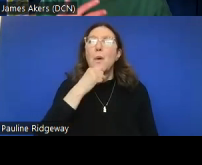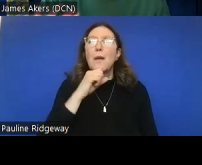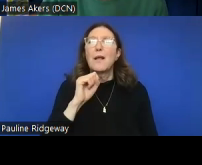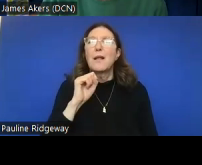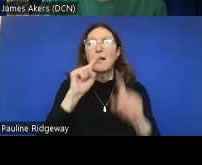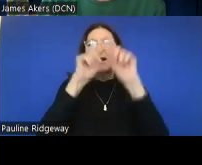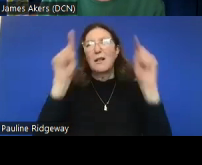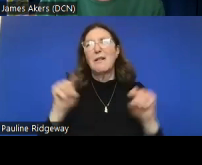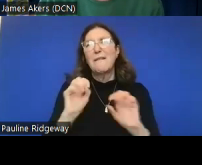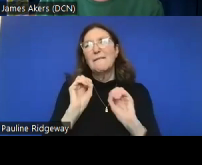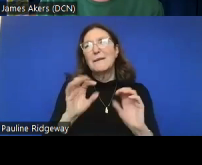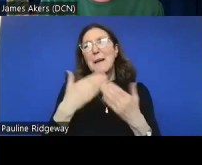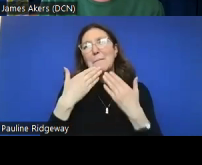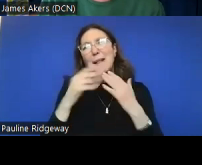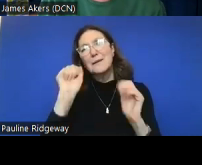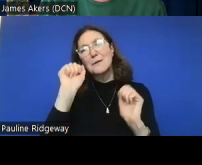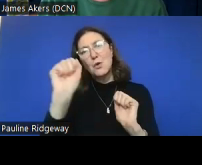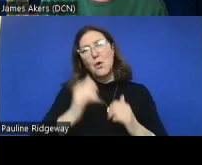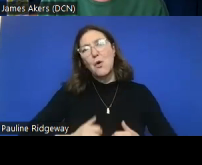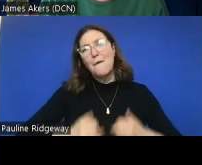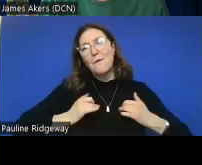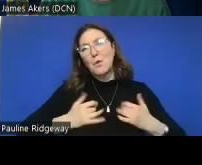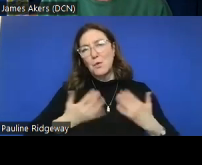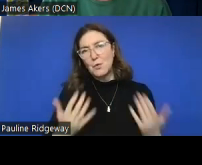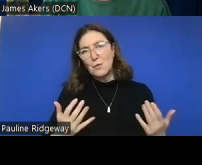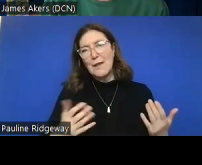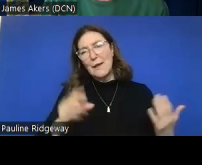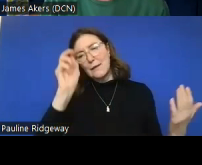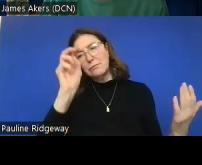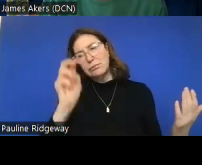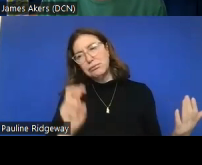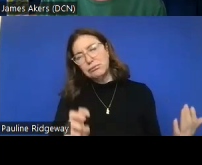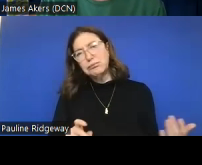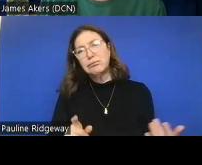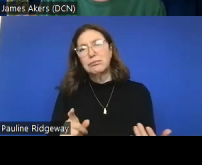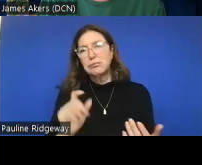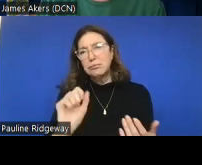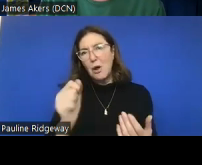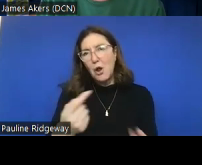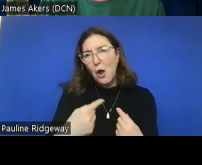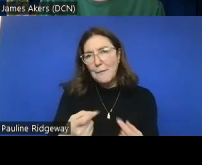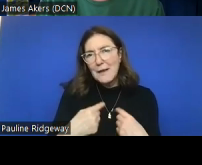Please add your comments to that when it comes through. Thanks for joining us today. It's been great to see you all,